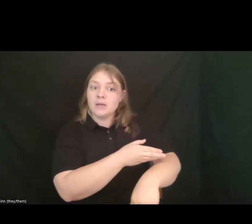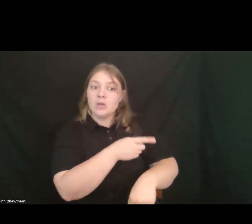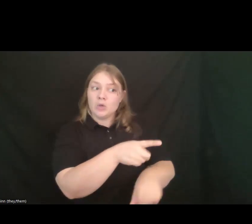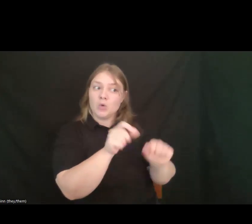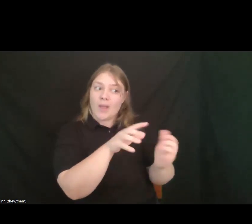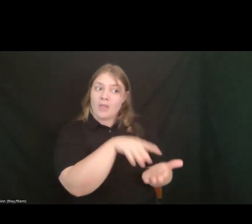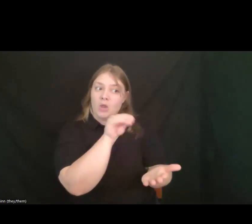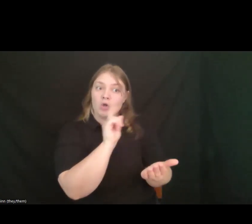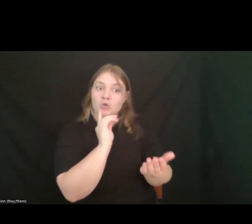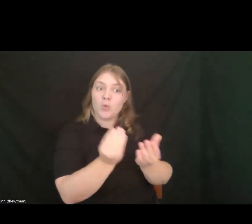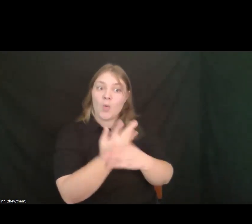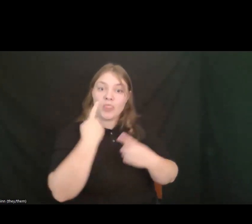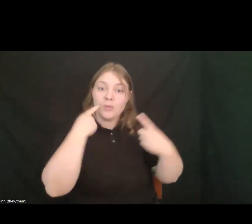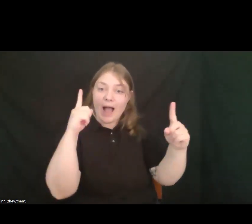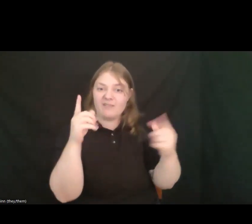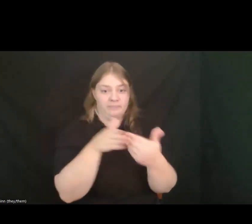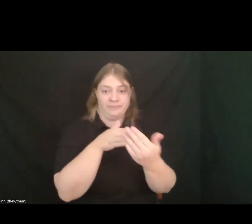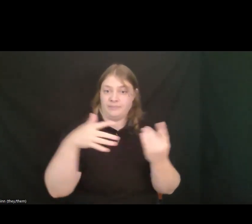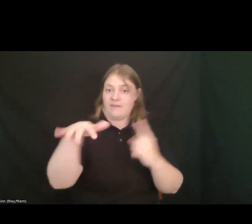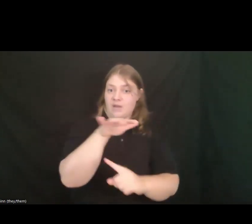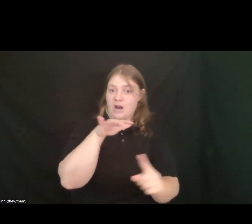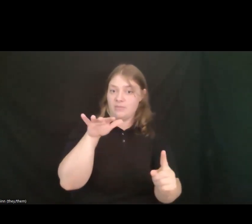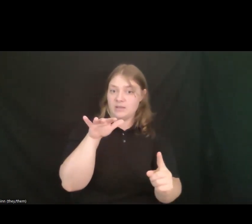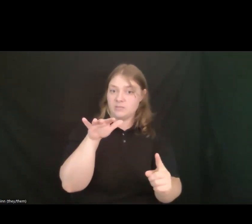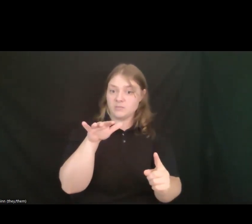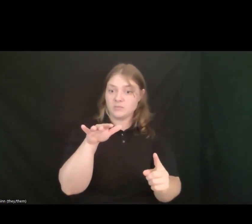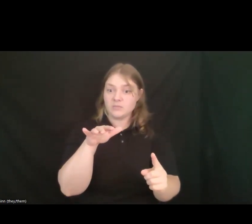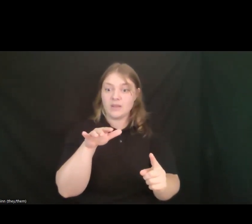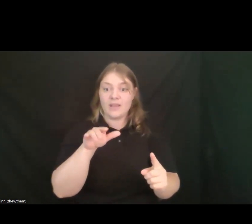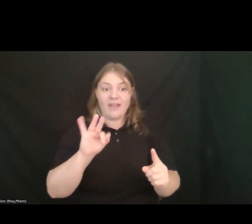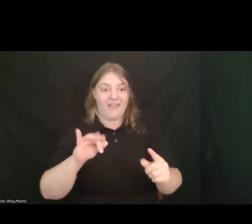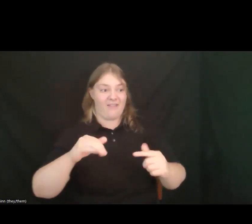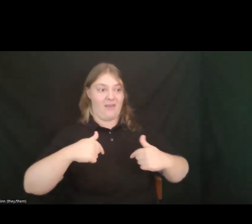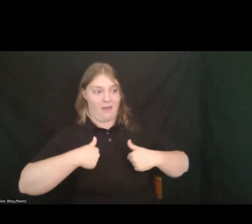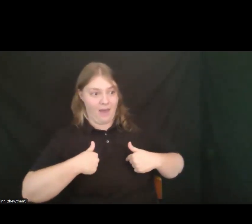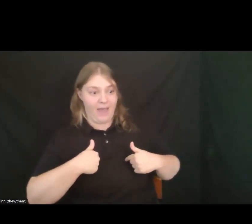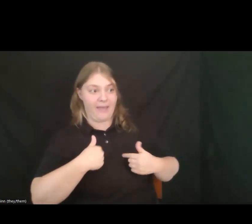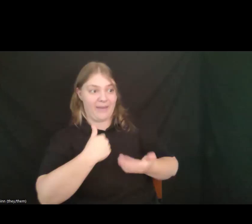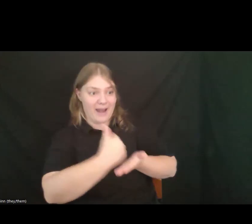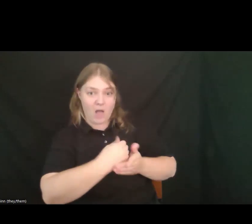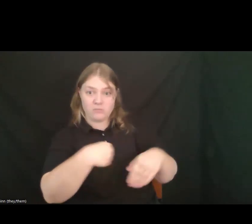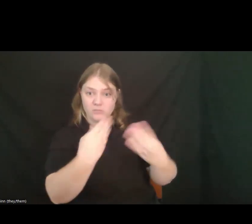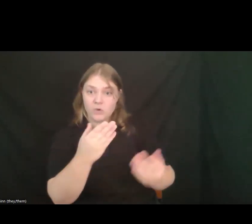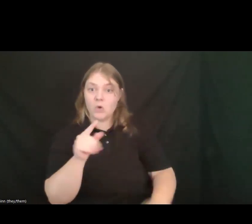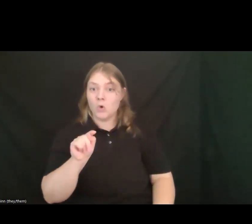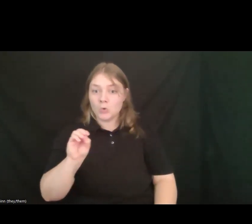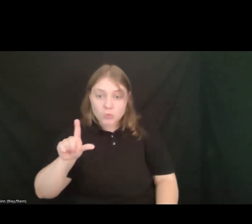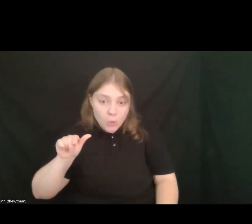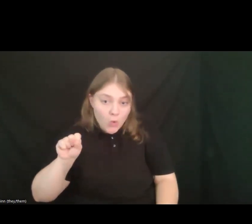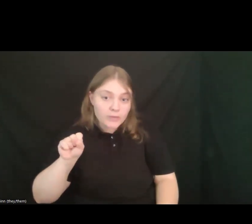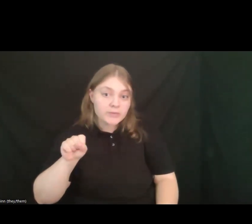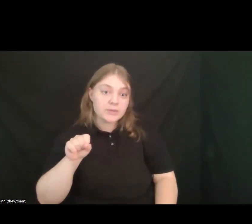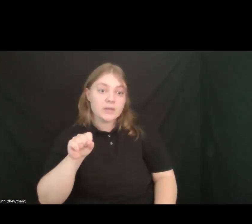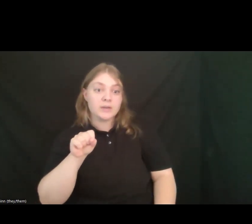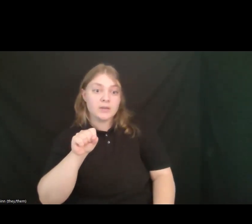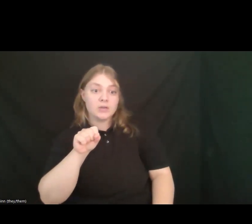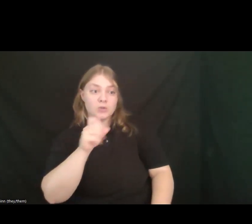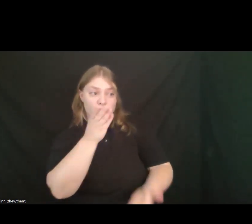thrive in whatever environment there is if I can get you the tools to show you that you are capable